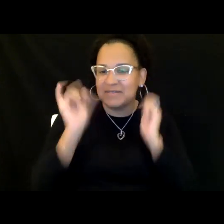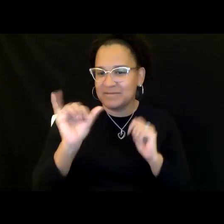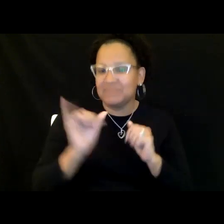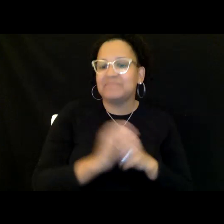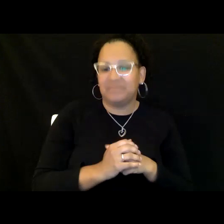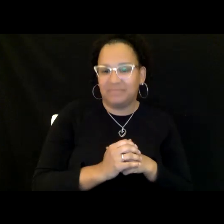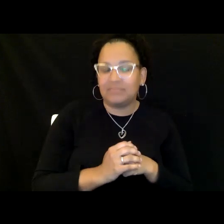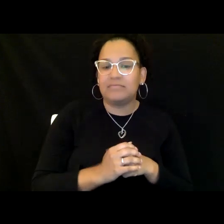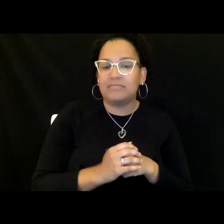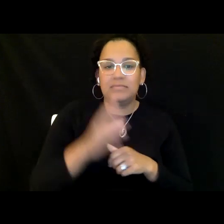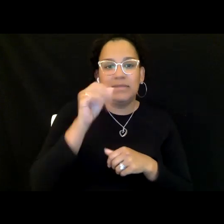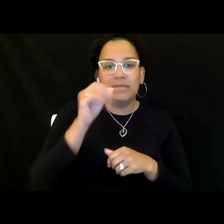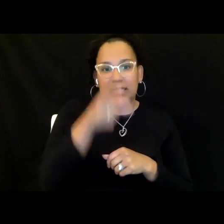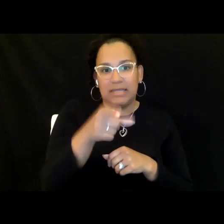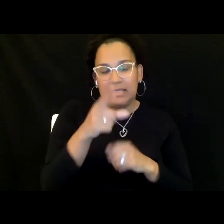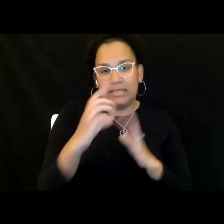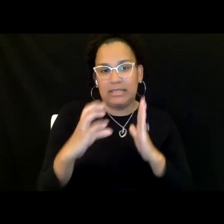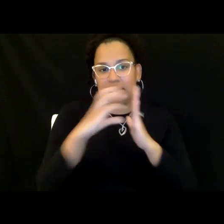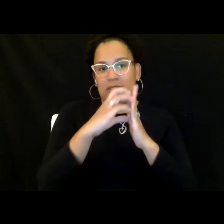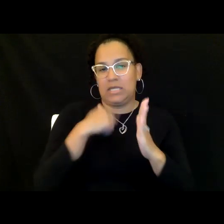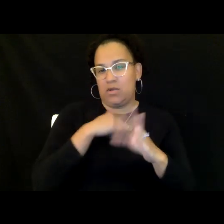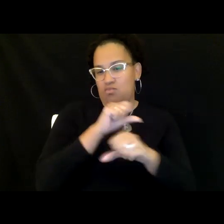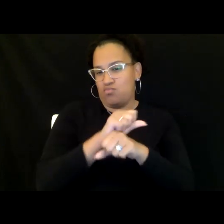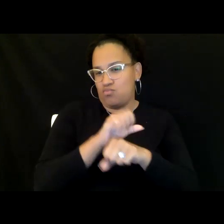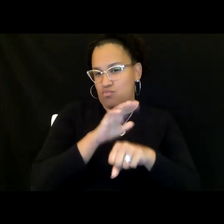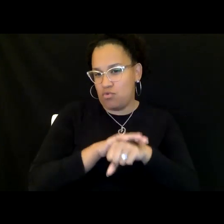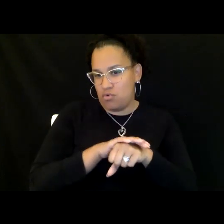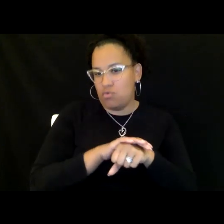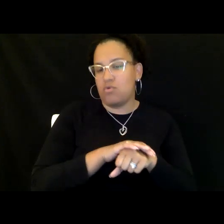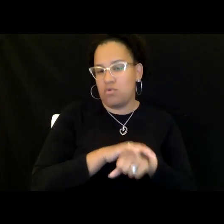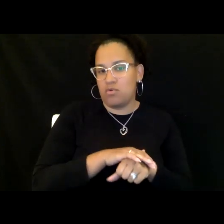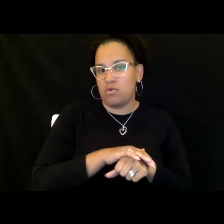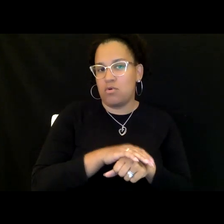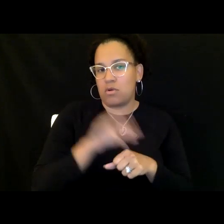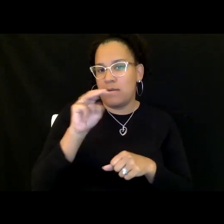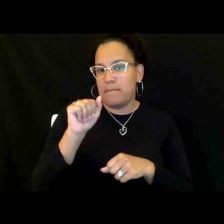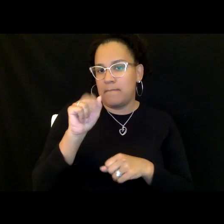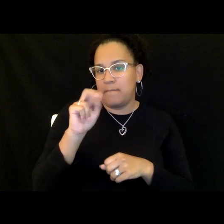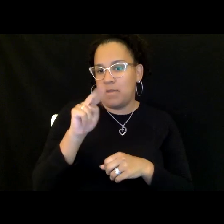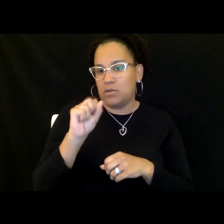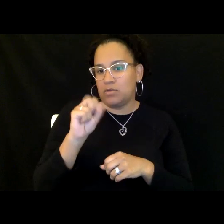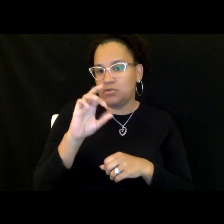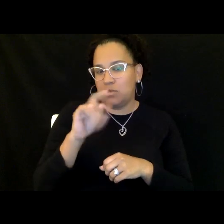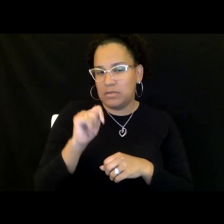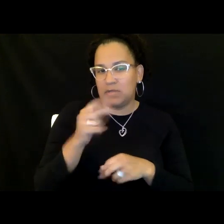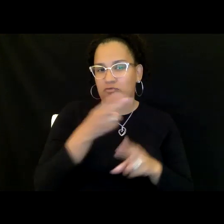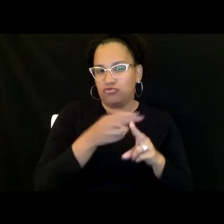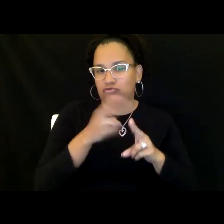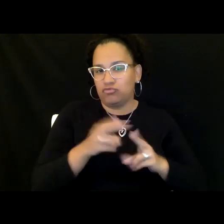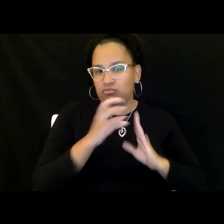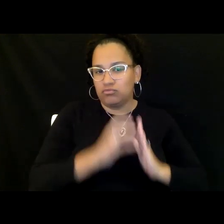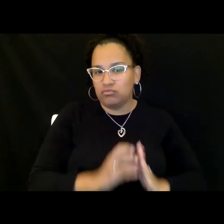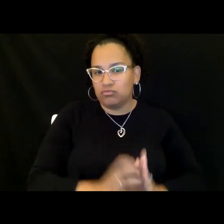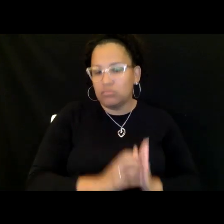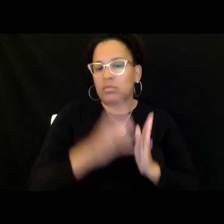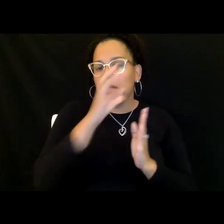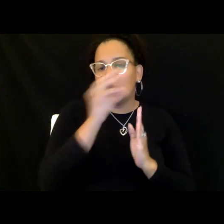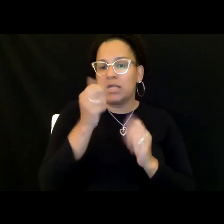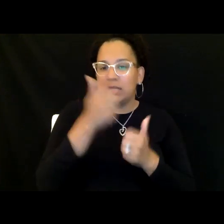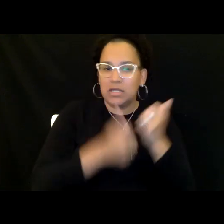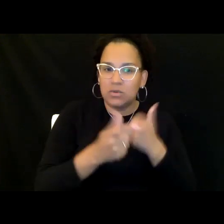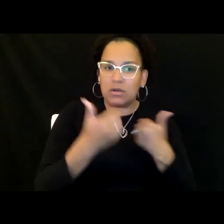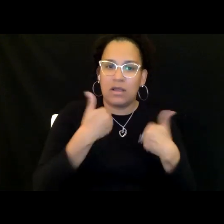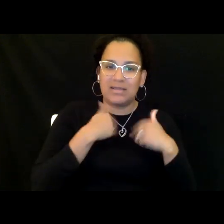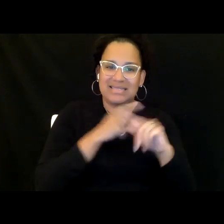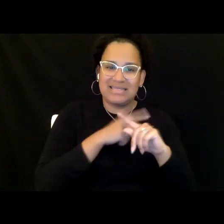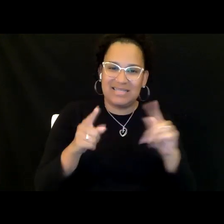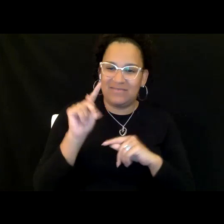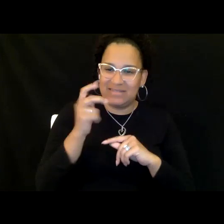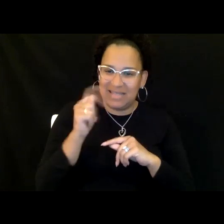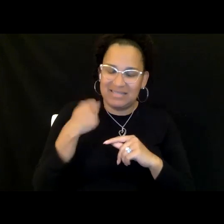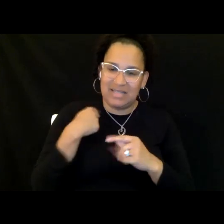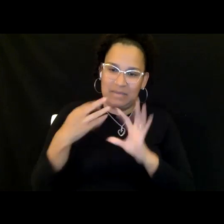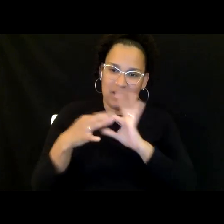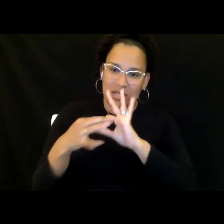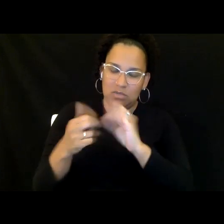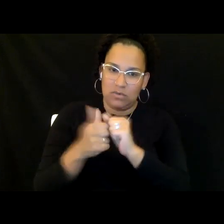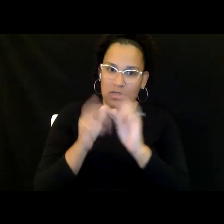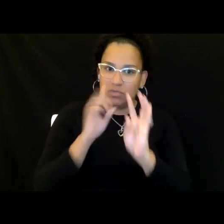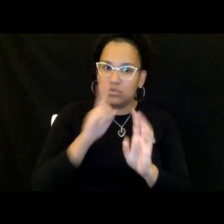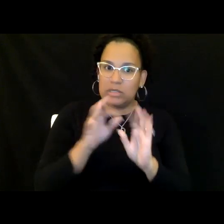heidi andrea restrepo rhodes (she/hers): So this piece i'm currently working on a manuscript made up of sonnets and each sonnet is engaging with a different text that has been really important to my own political education.